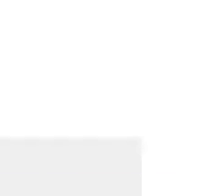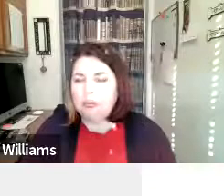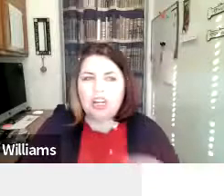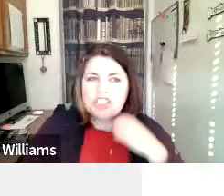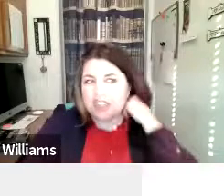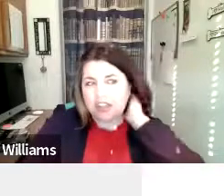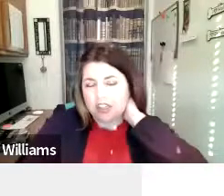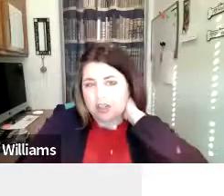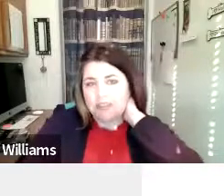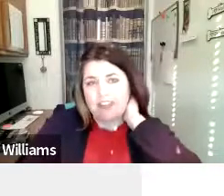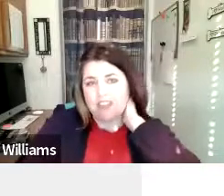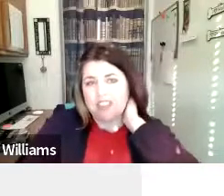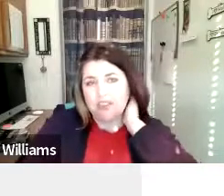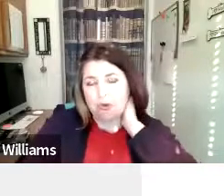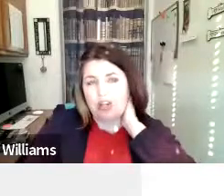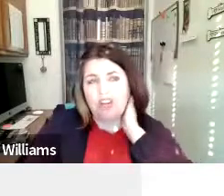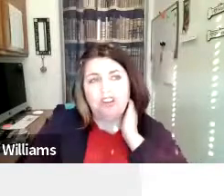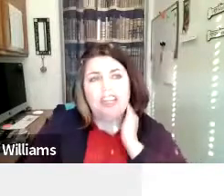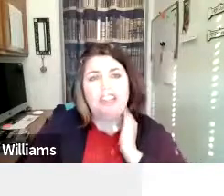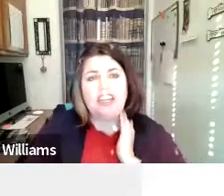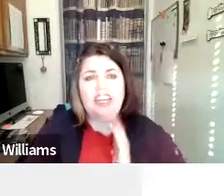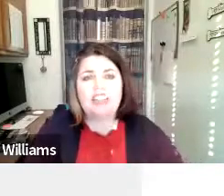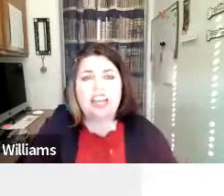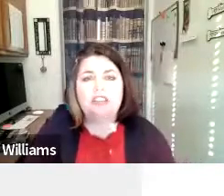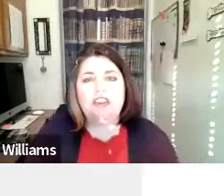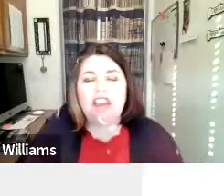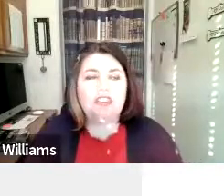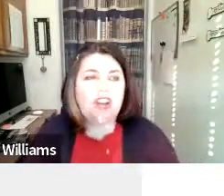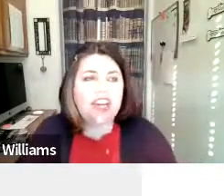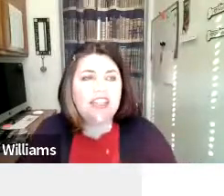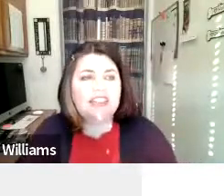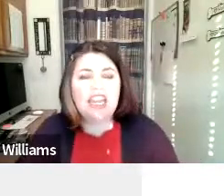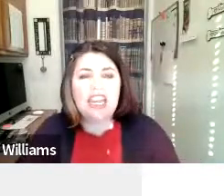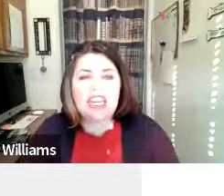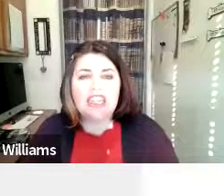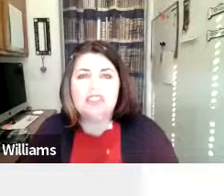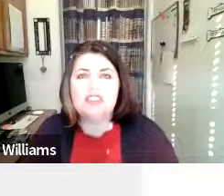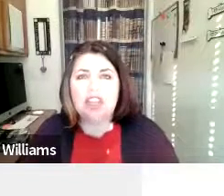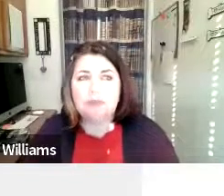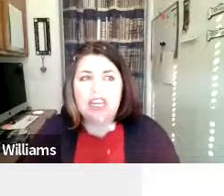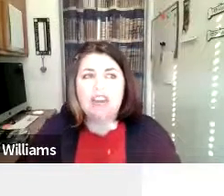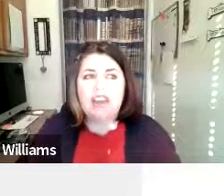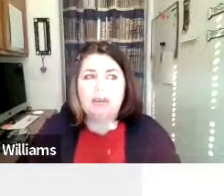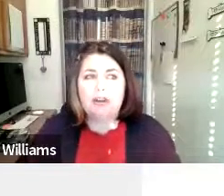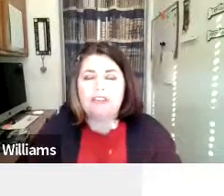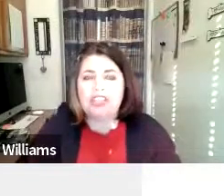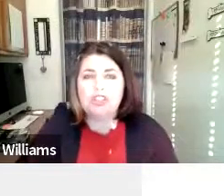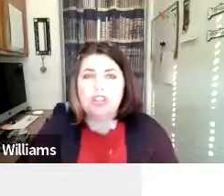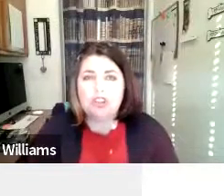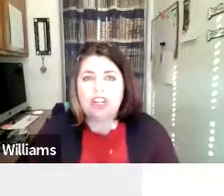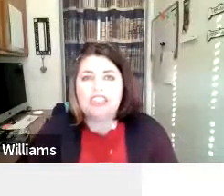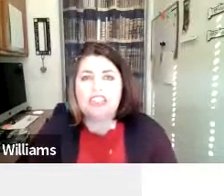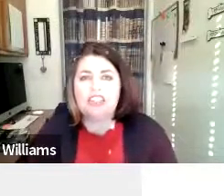Another project in terms of faculty support underneath the title five grant is the development of a professional learning